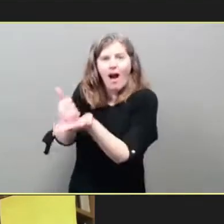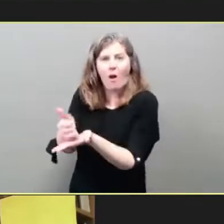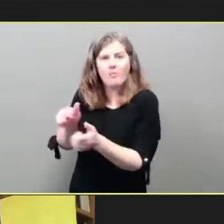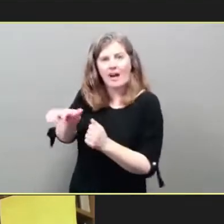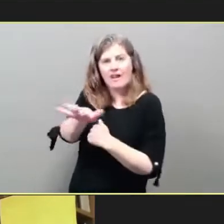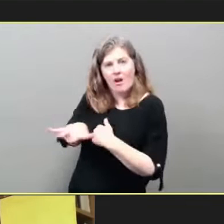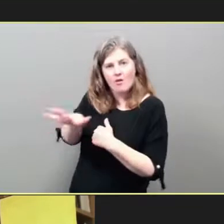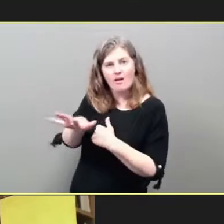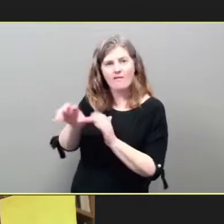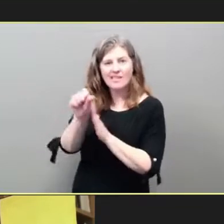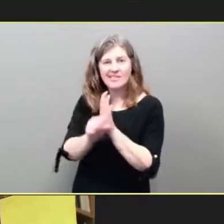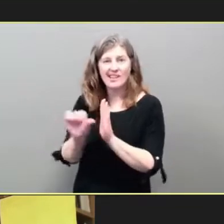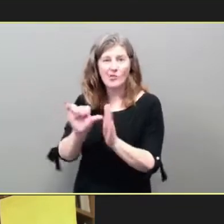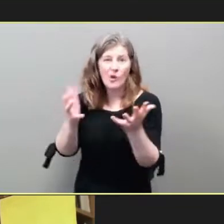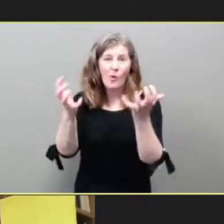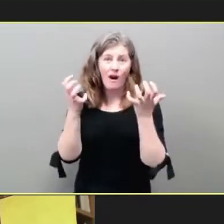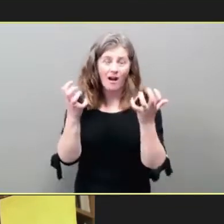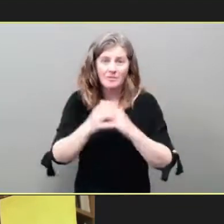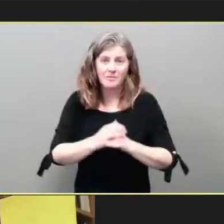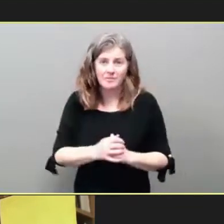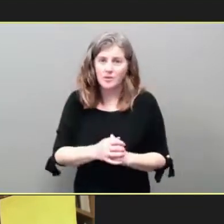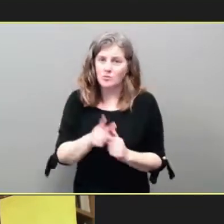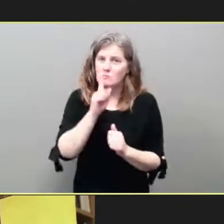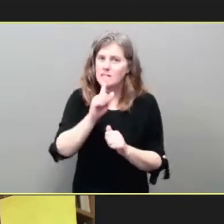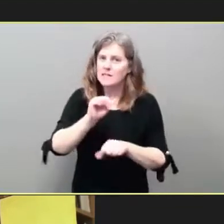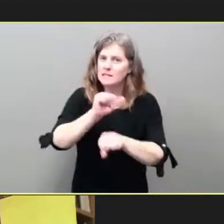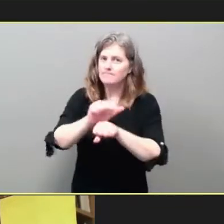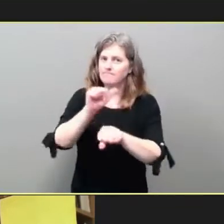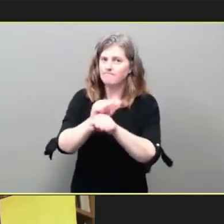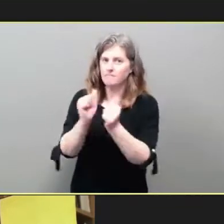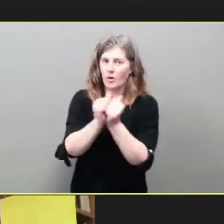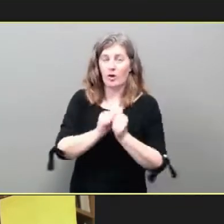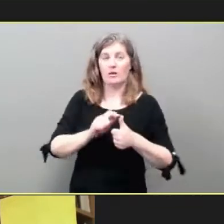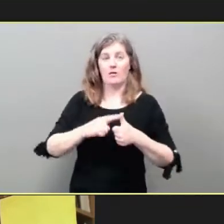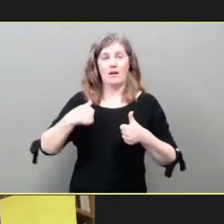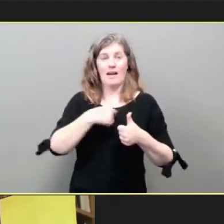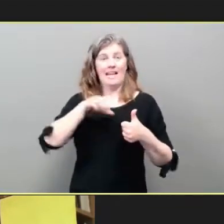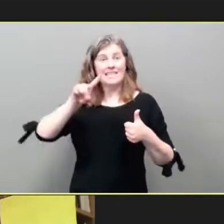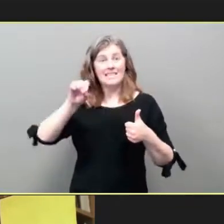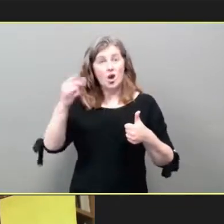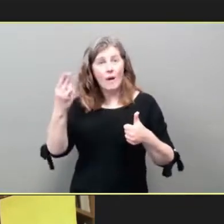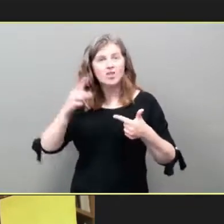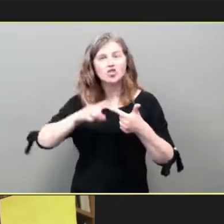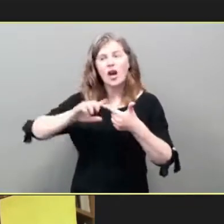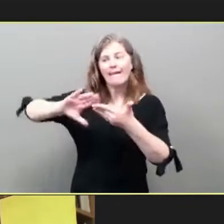state. So it's really a team effort. D. O. H. Community members leaders. Let's